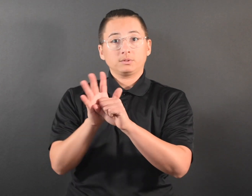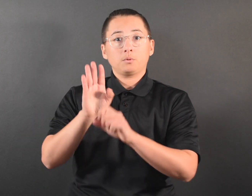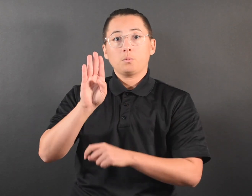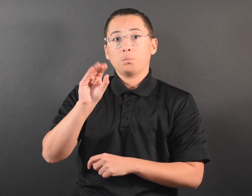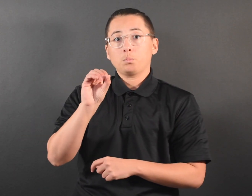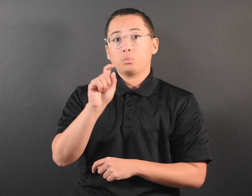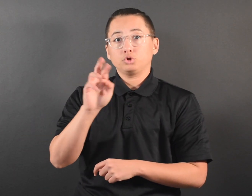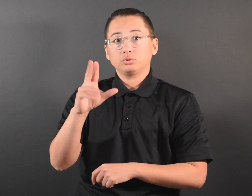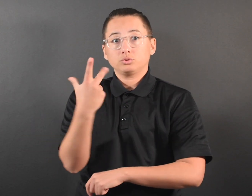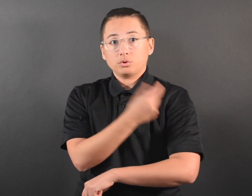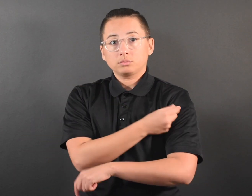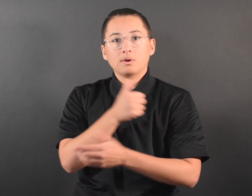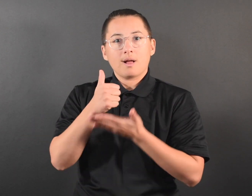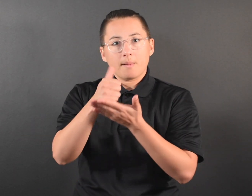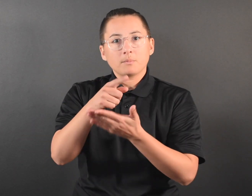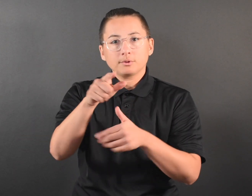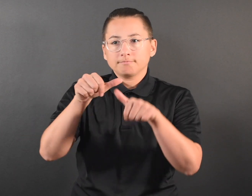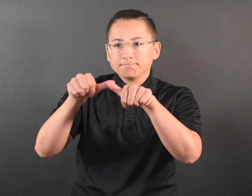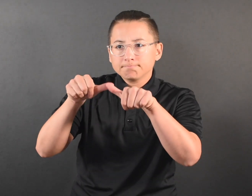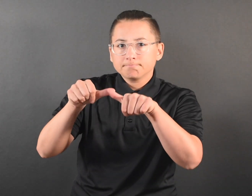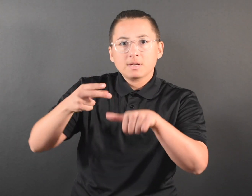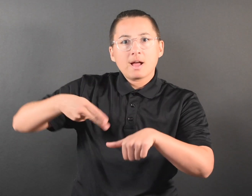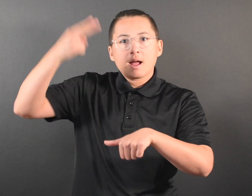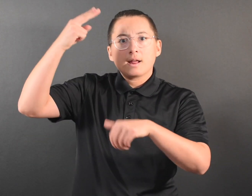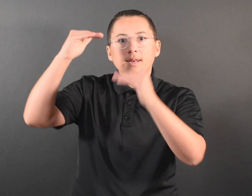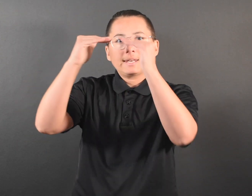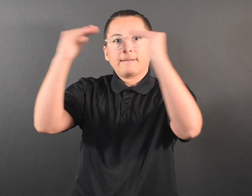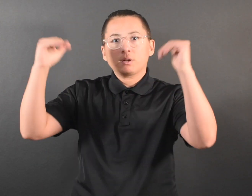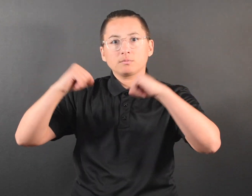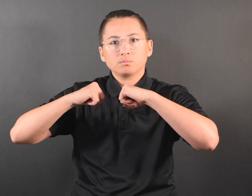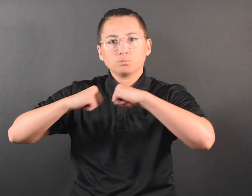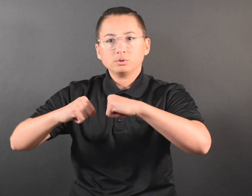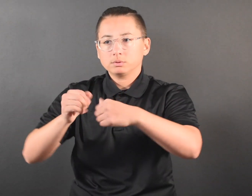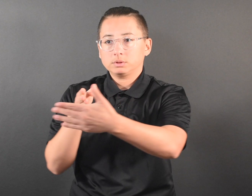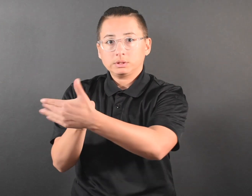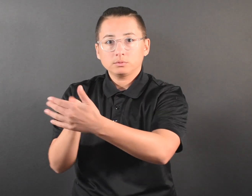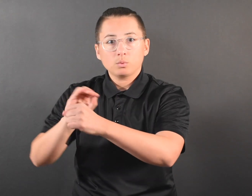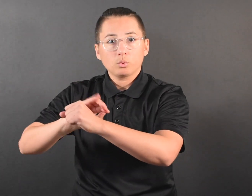A COVID-19 booster shot helps you maintain a high level of protection against the virus.